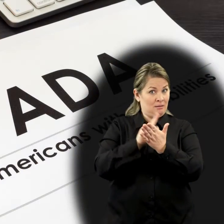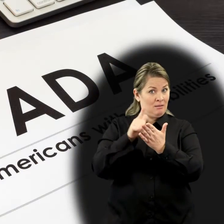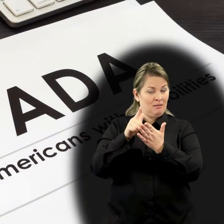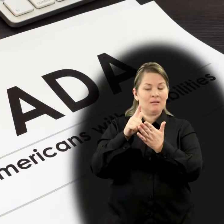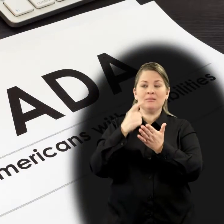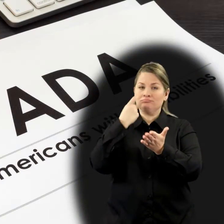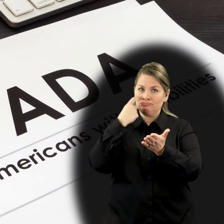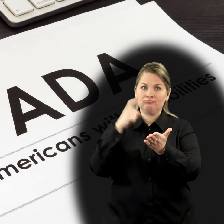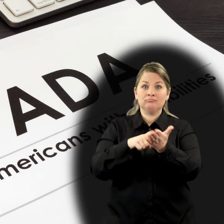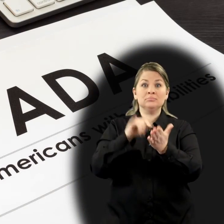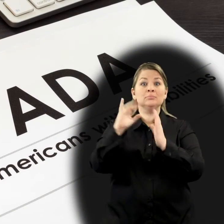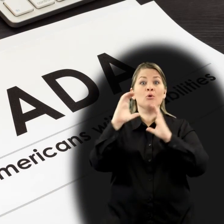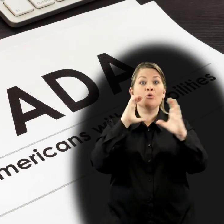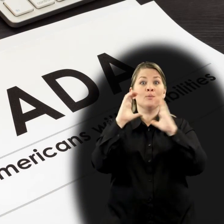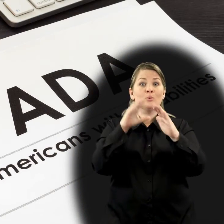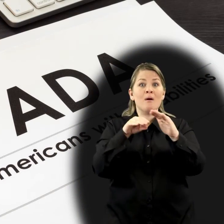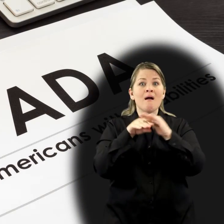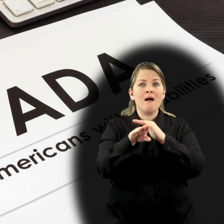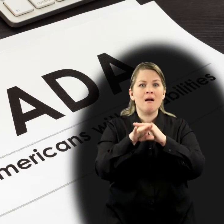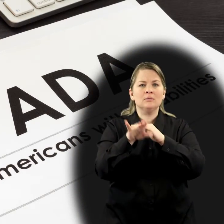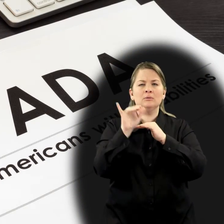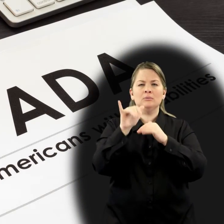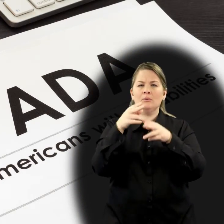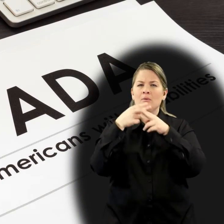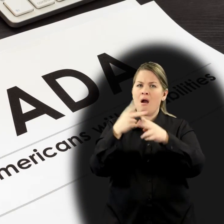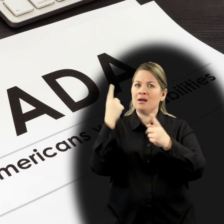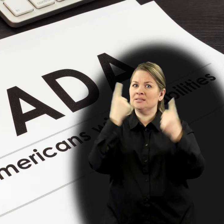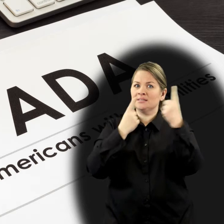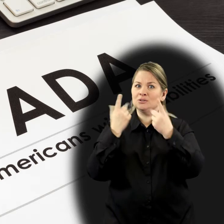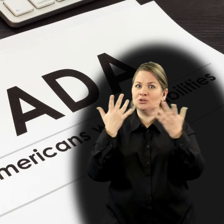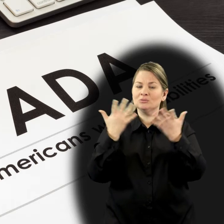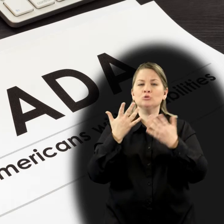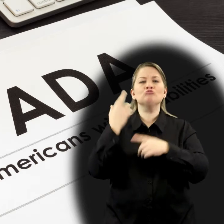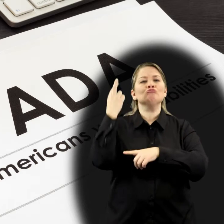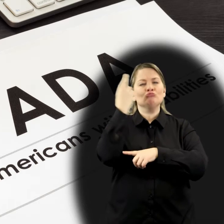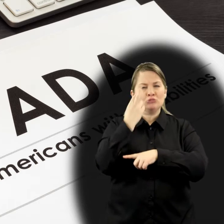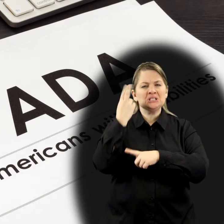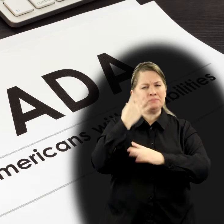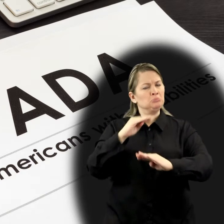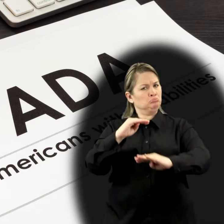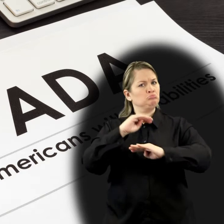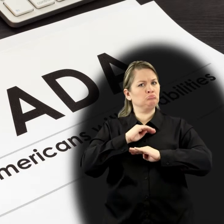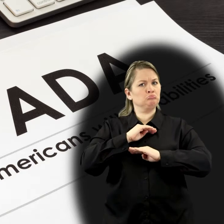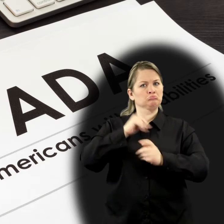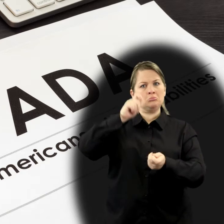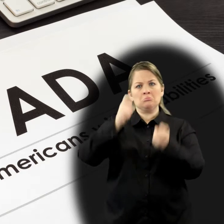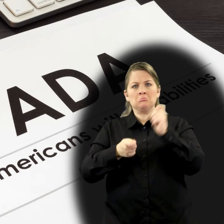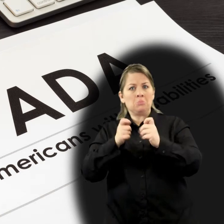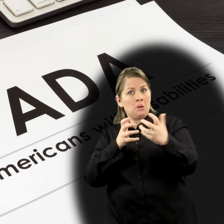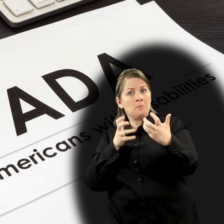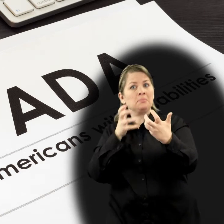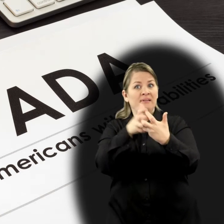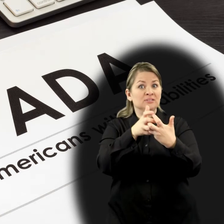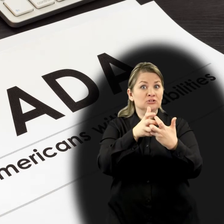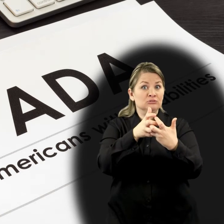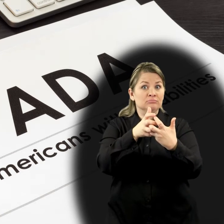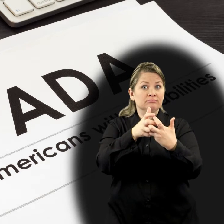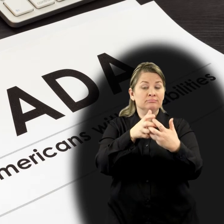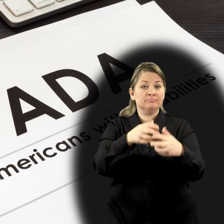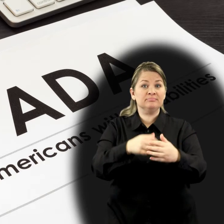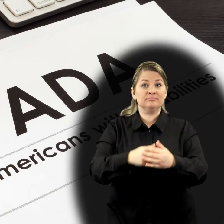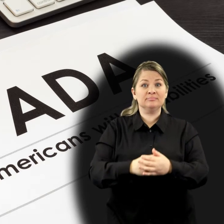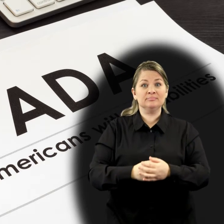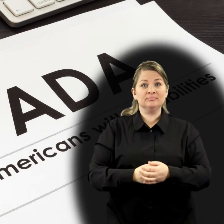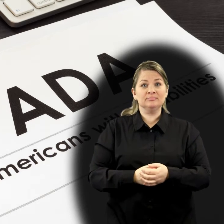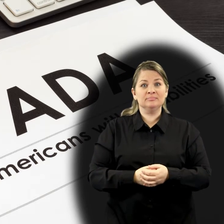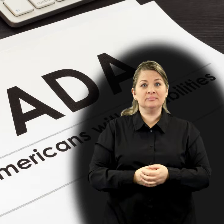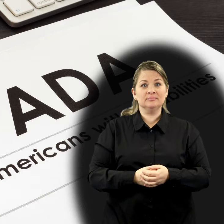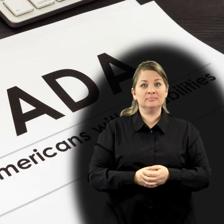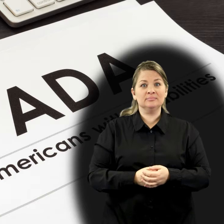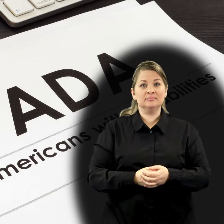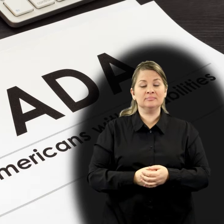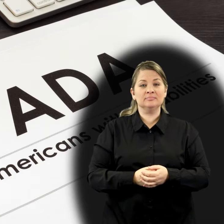Communication access is considered a reasonable accommodation under the ADA.